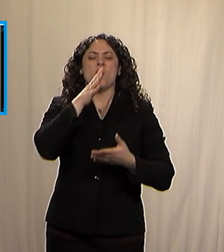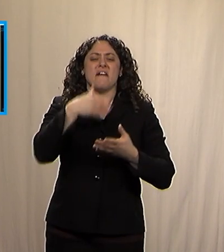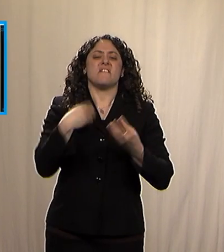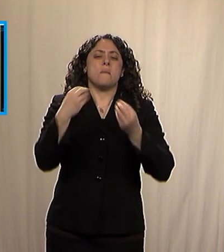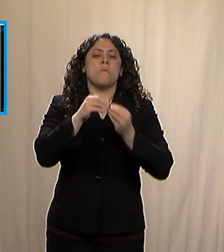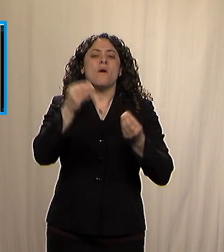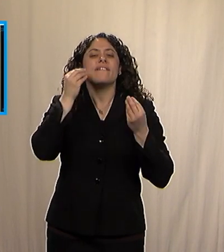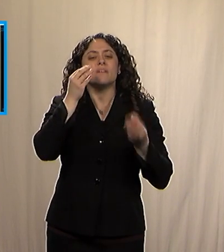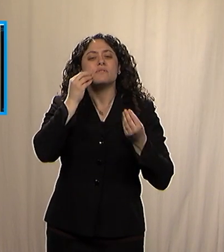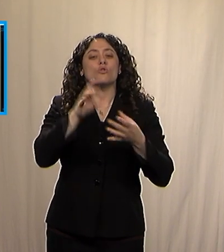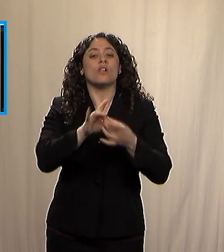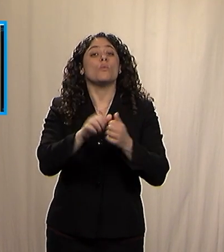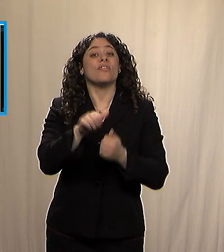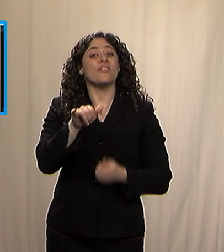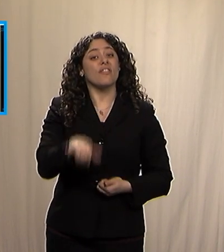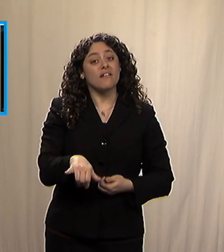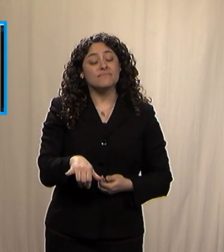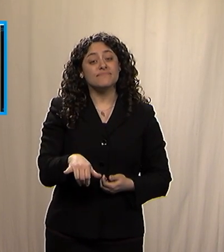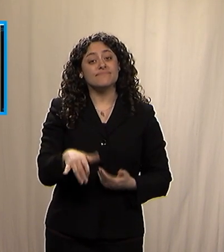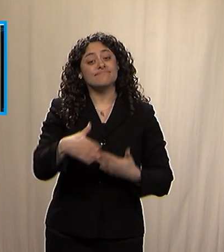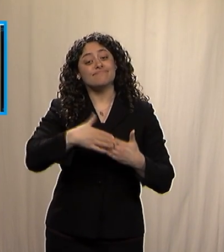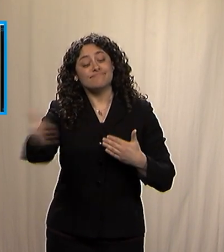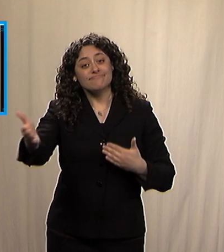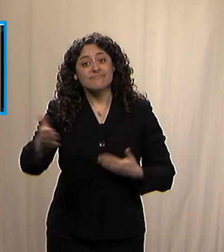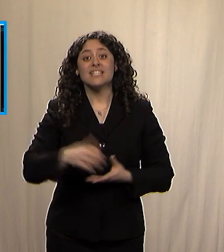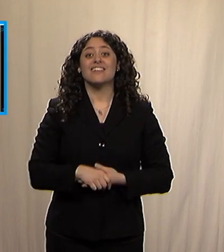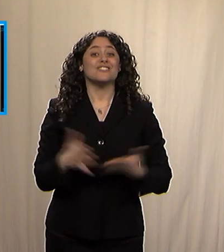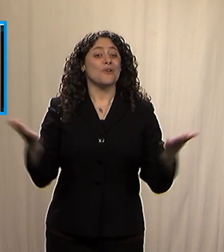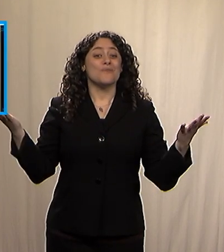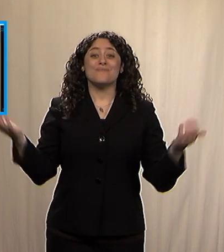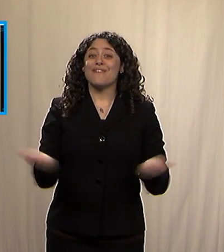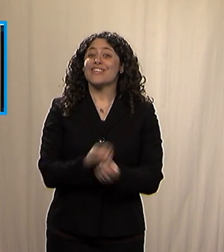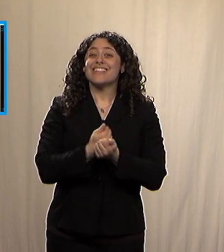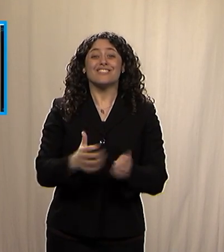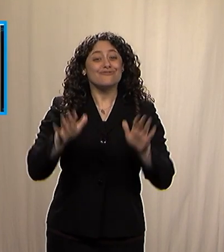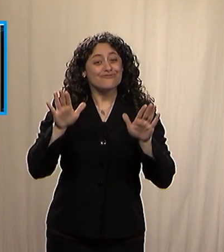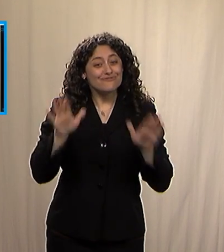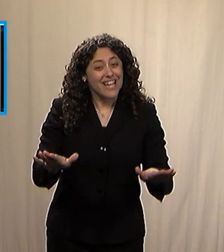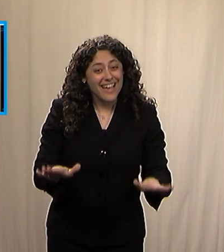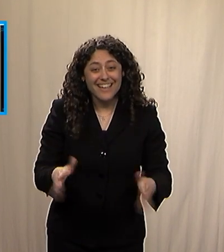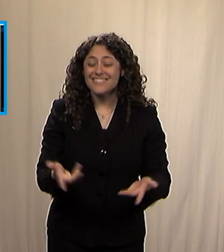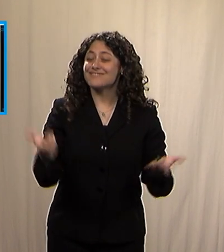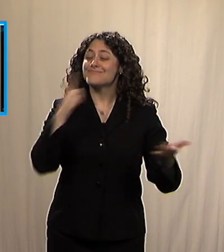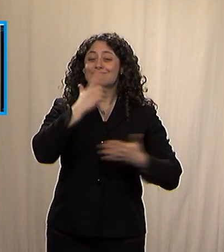And everything was great. And I really appreciate everyone's attention.